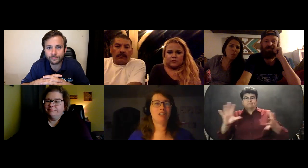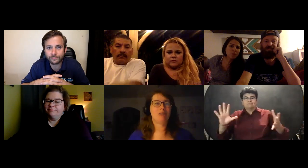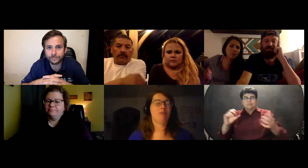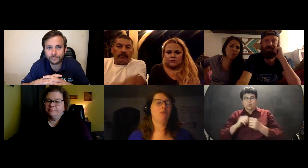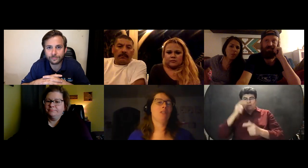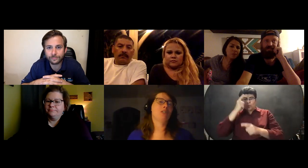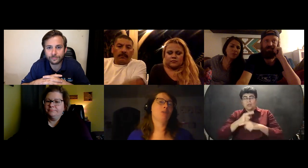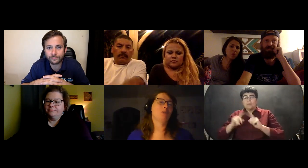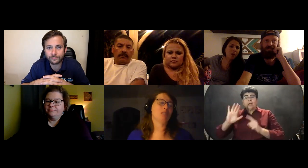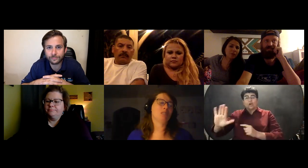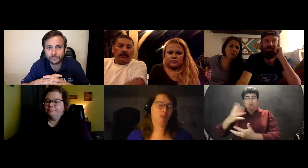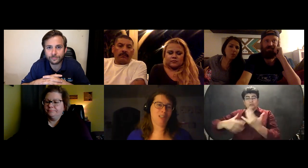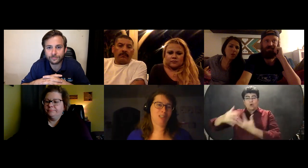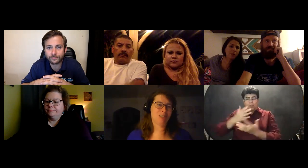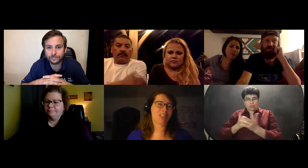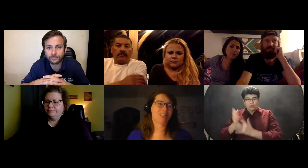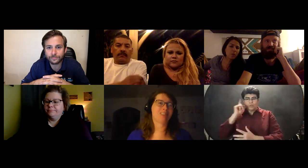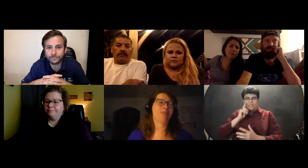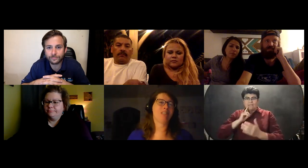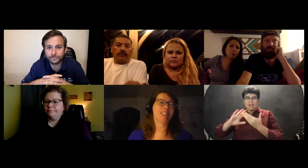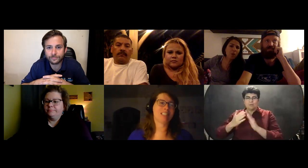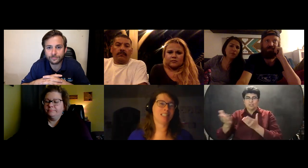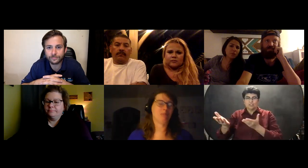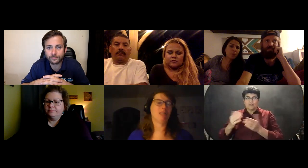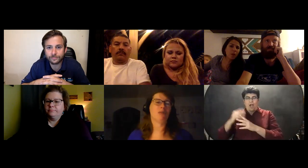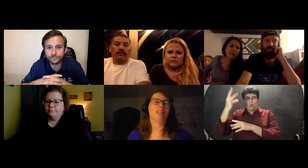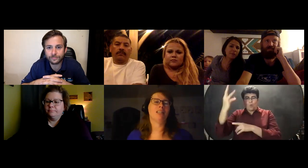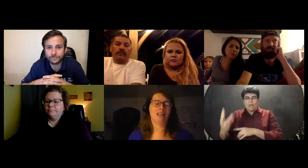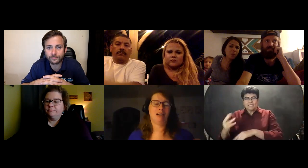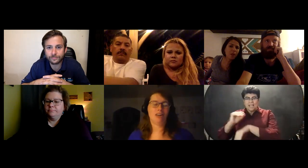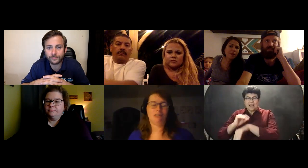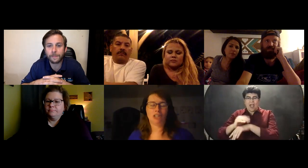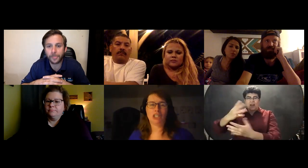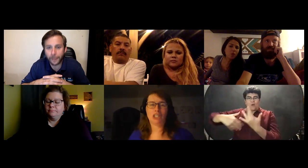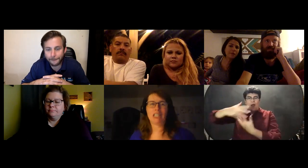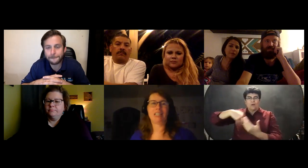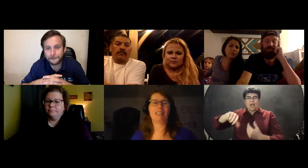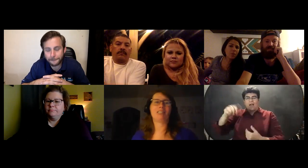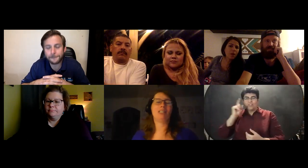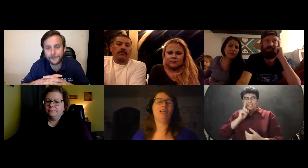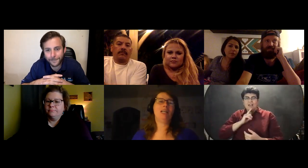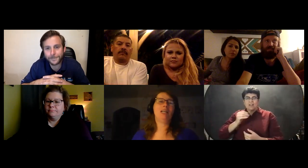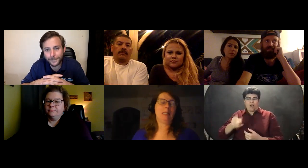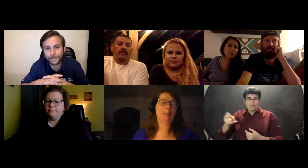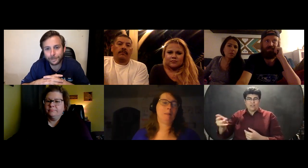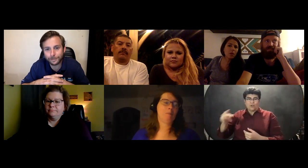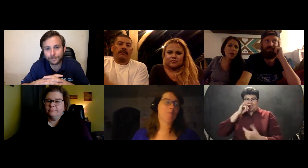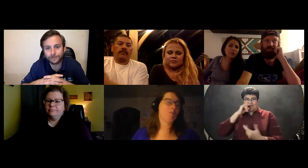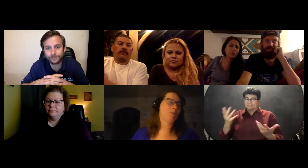was through deaf community services on wednesday nights being around the other deaf